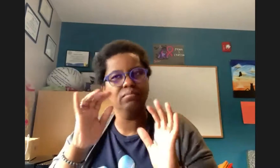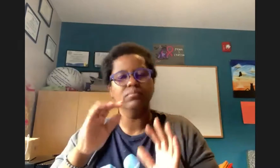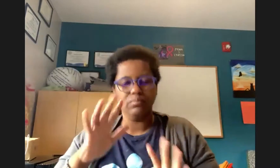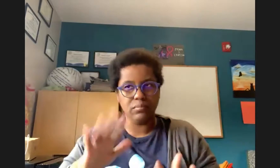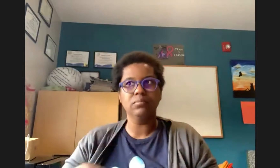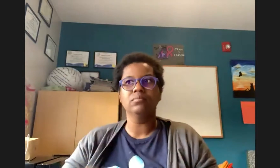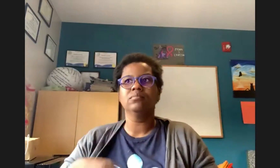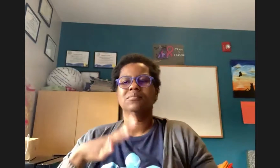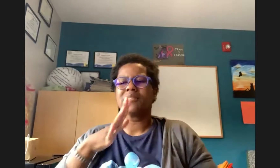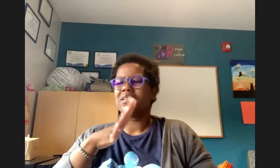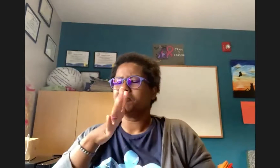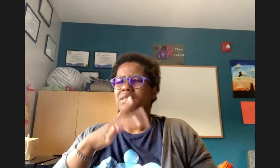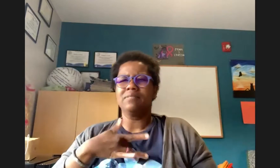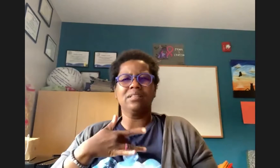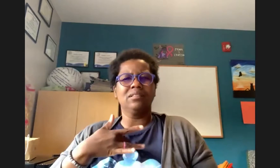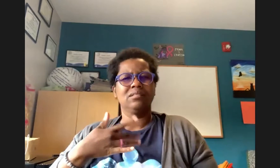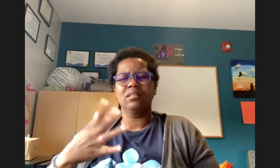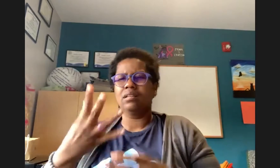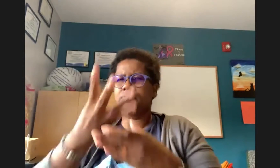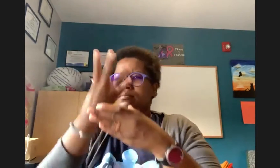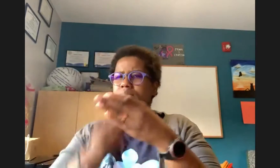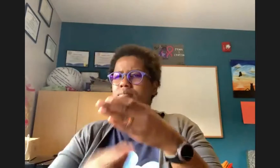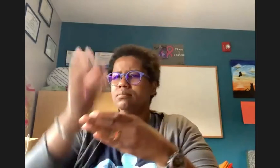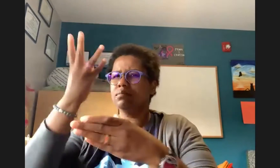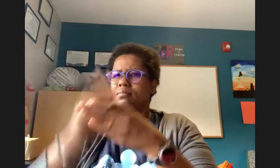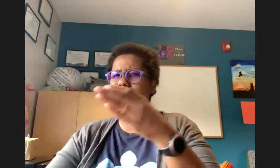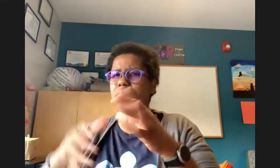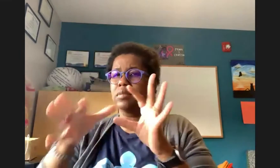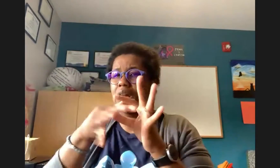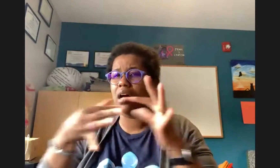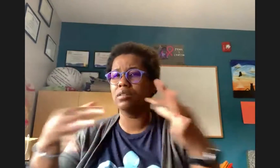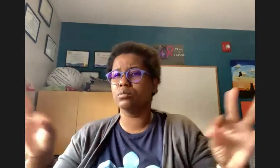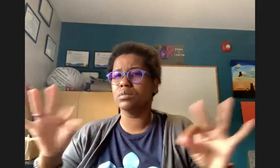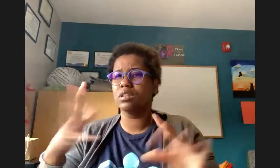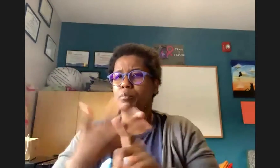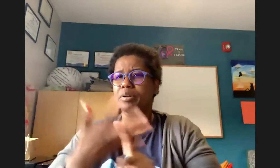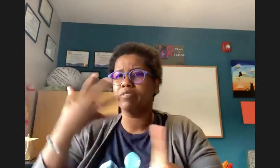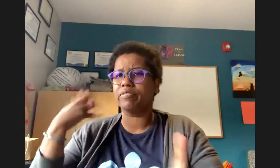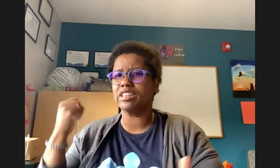to learn to recognize language. Still, there was a lot of language missing.